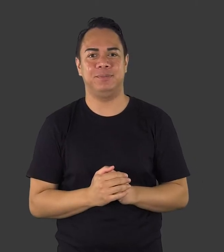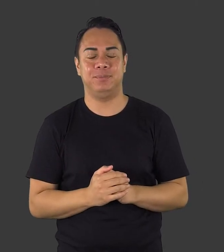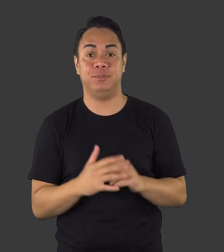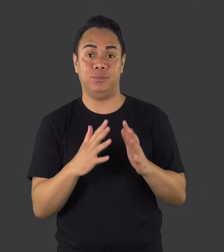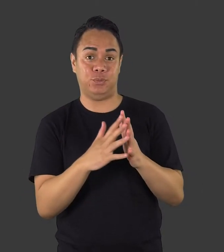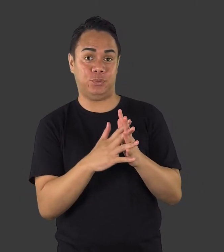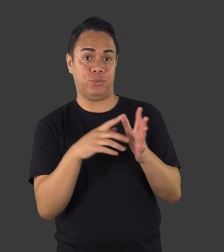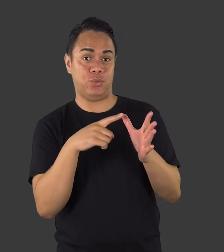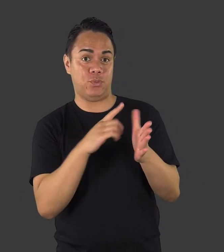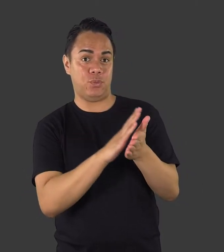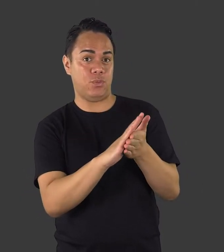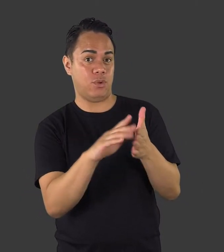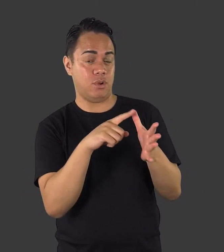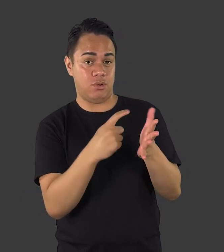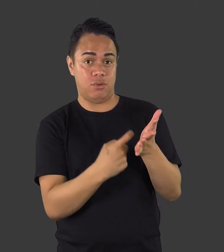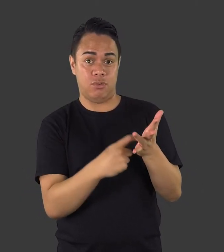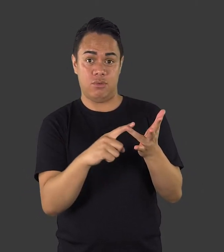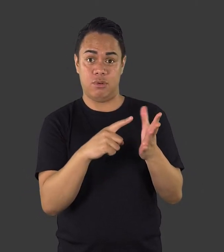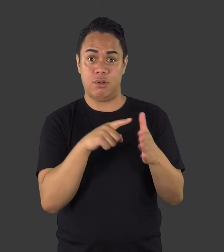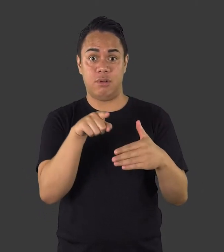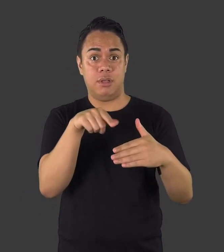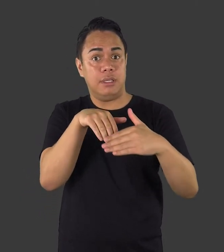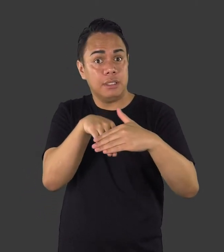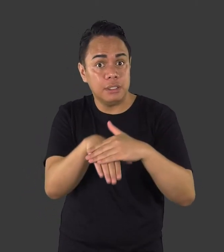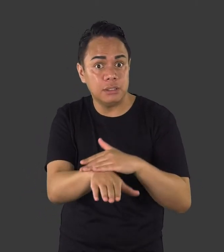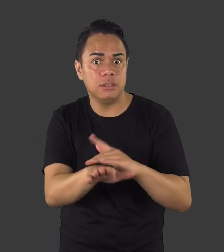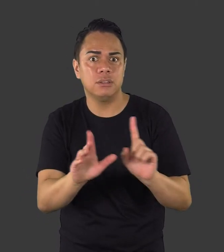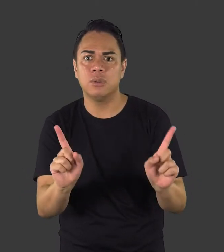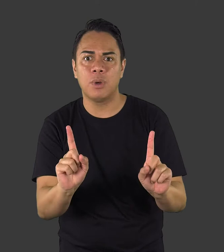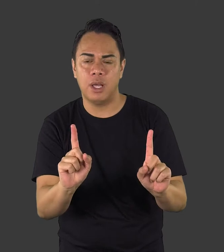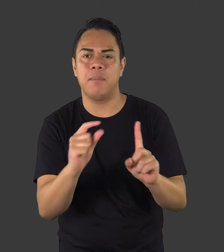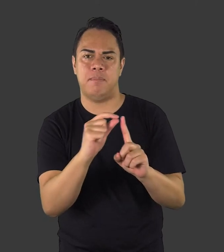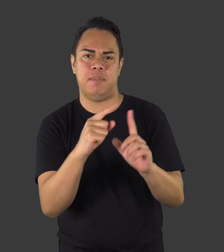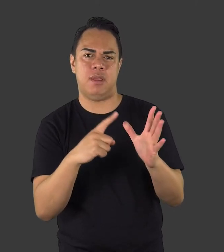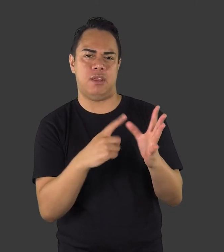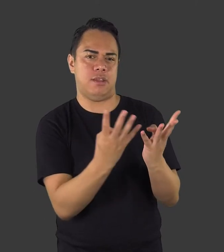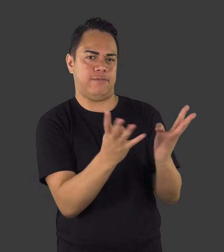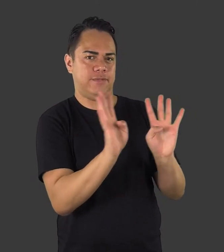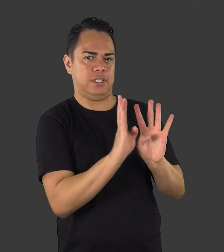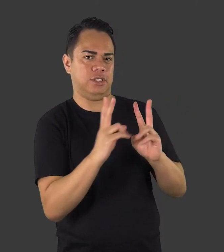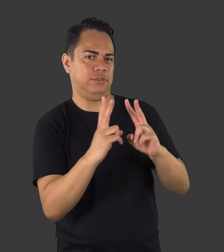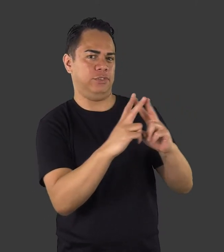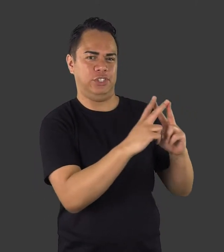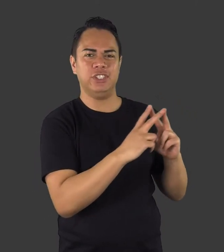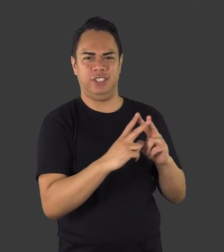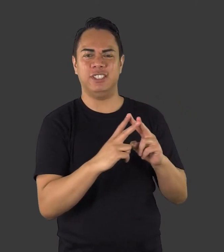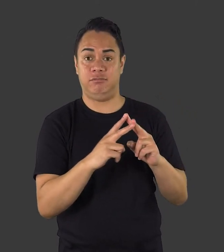Waharoa are entrances to pā, or fortified villages.